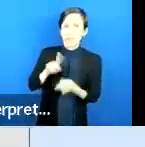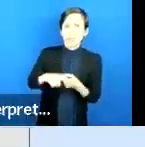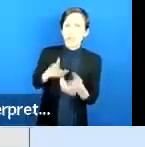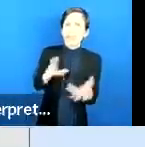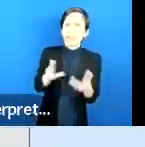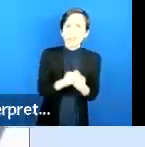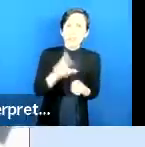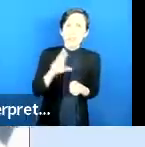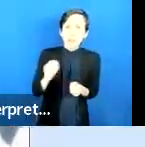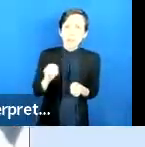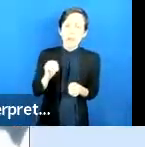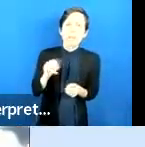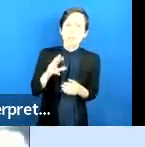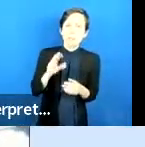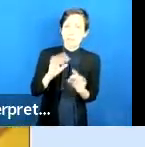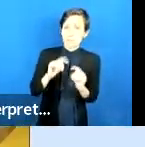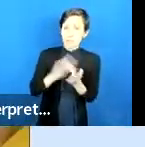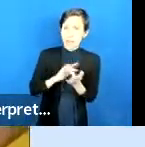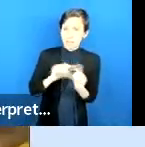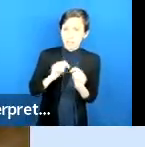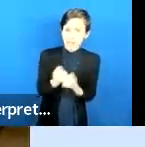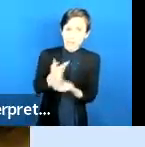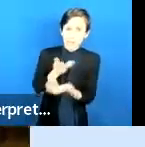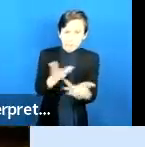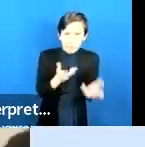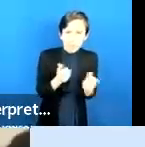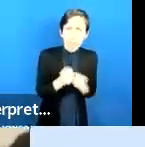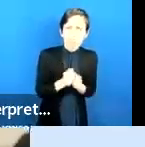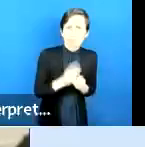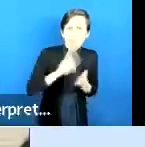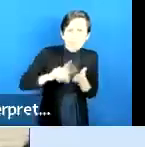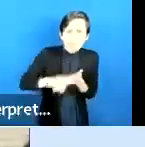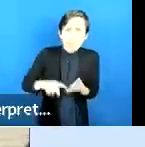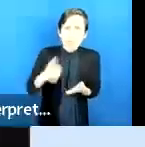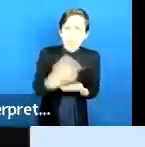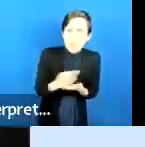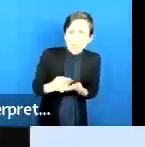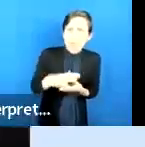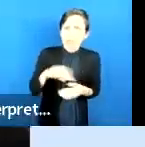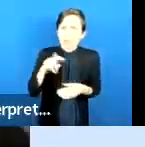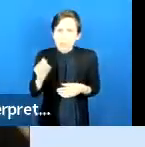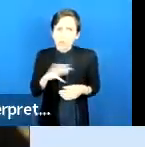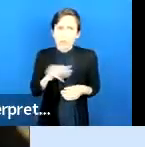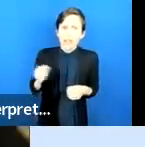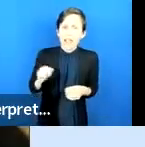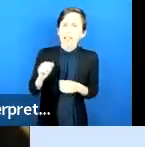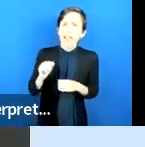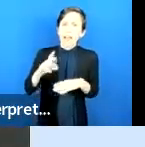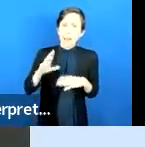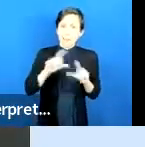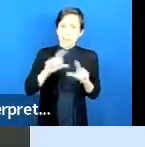through interactive simulations, curated resources, personal connections, and enlightening panel discussions.